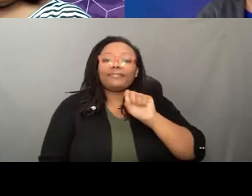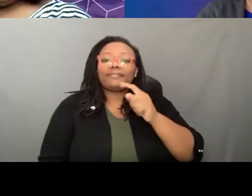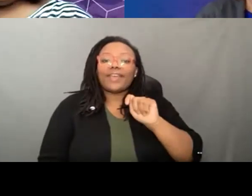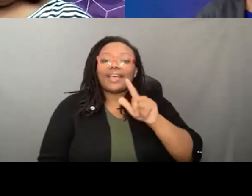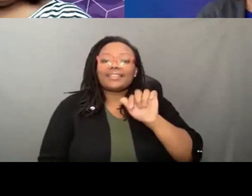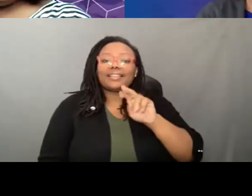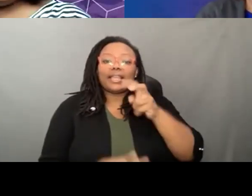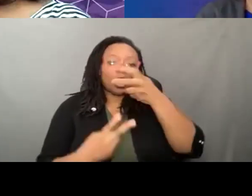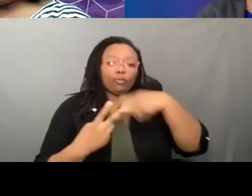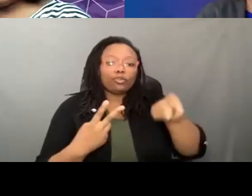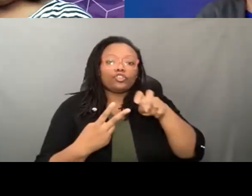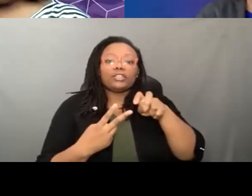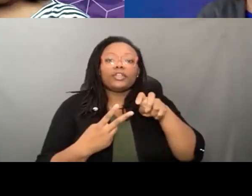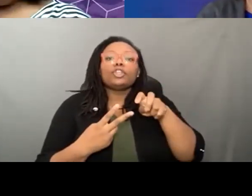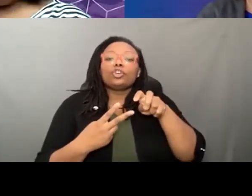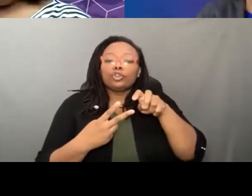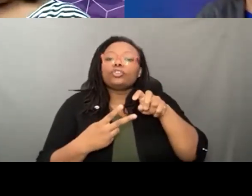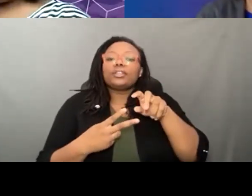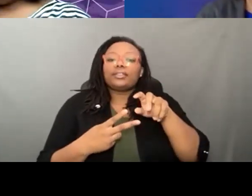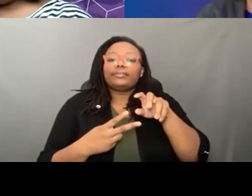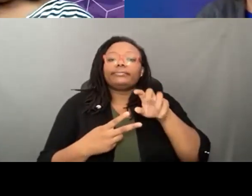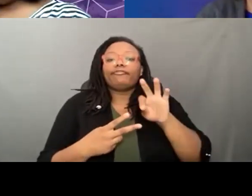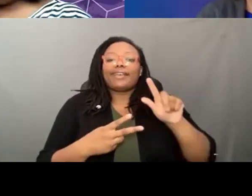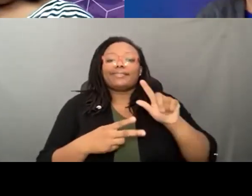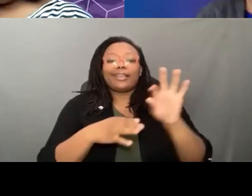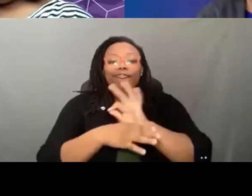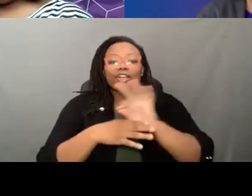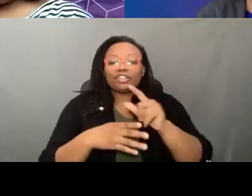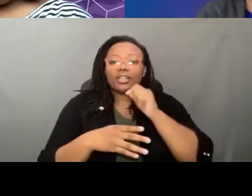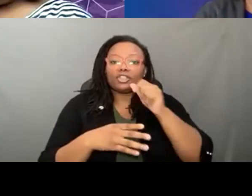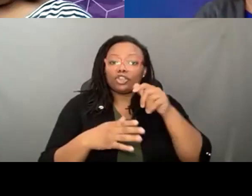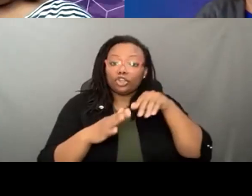over to the FastLane functionality. So they are, so you're going into Research.gov,